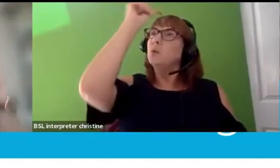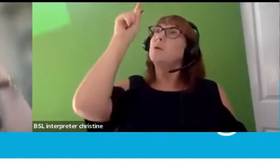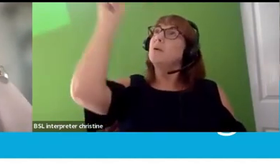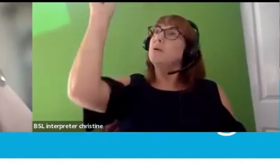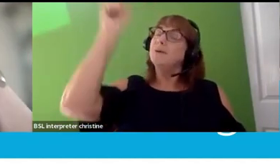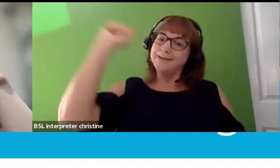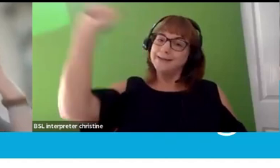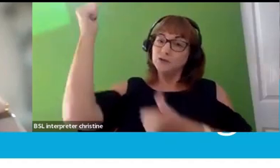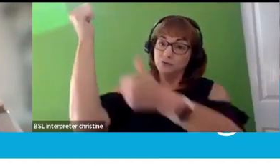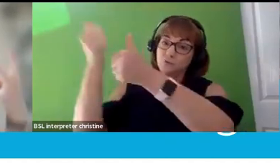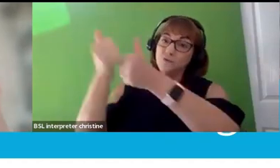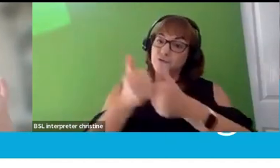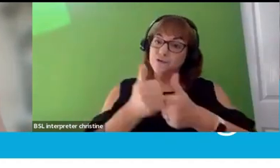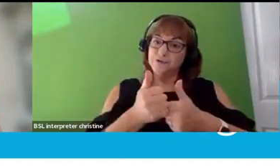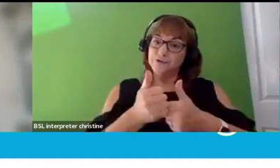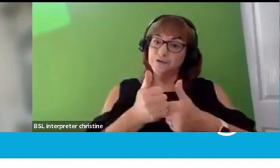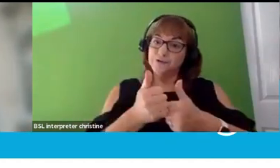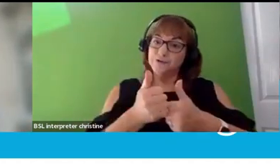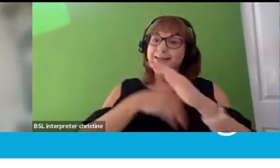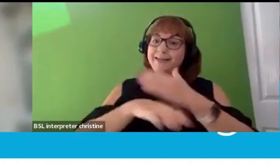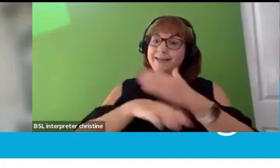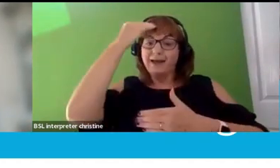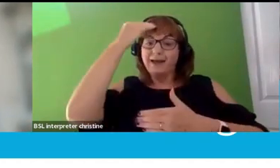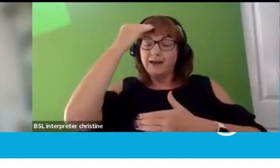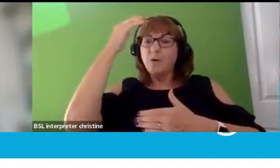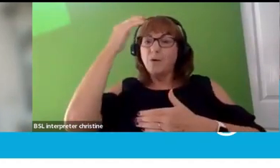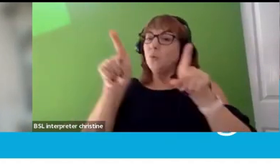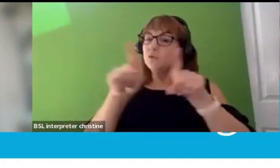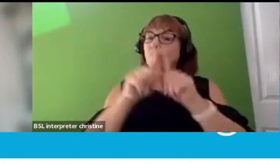not just in our heads, but like through our bodies and through what we're tasting as well.